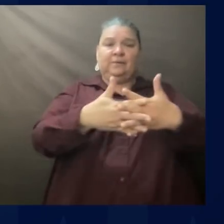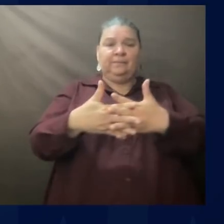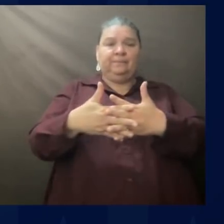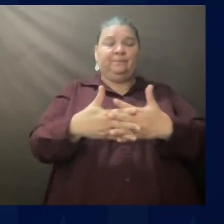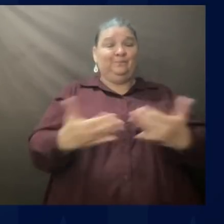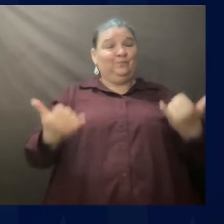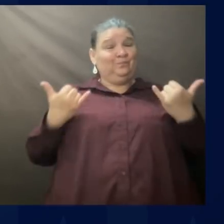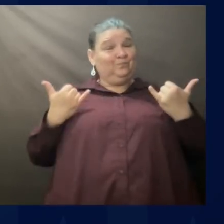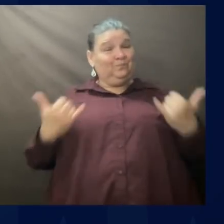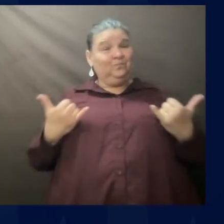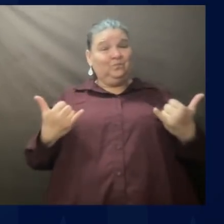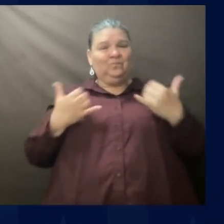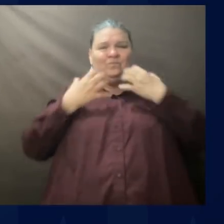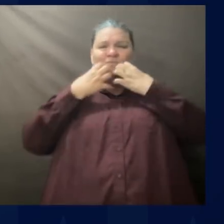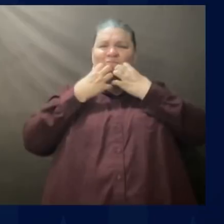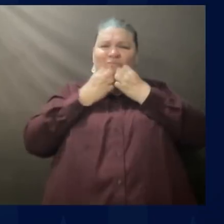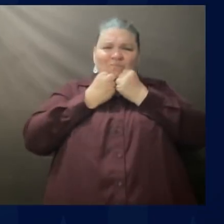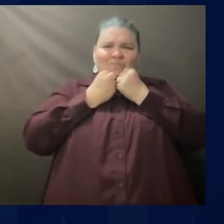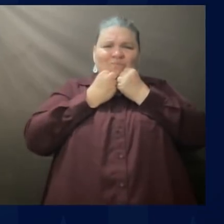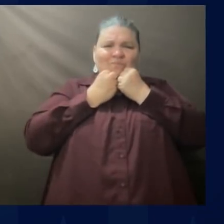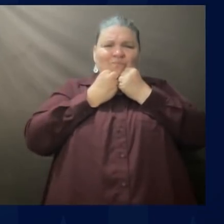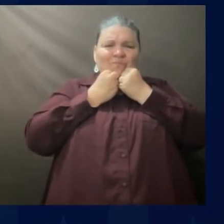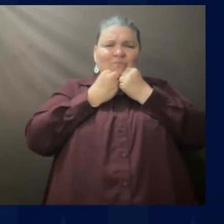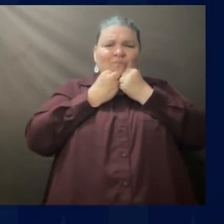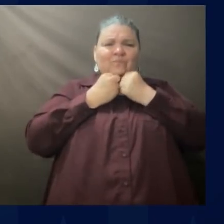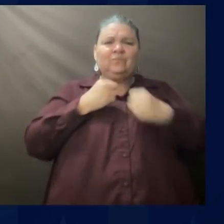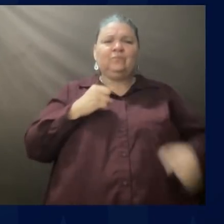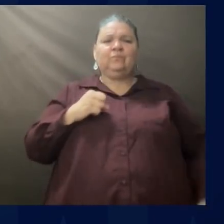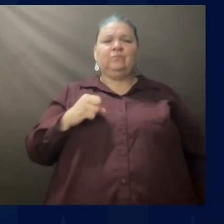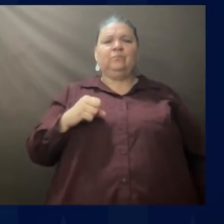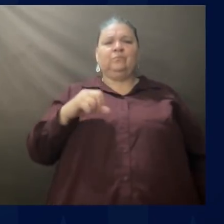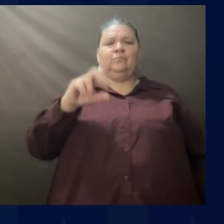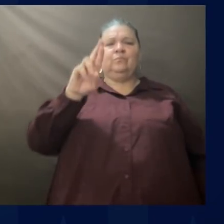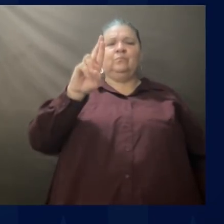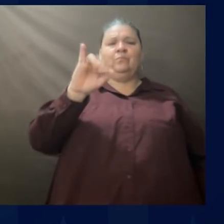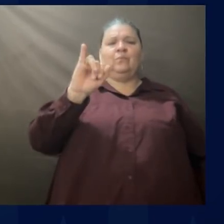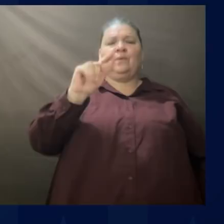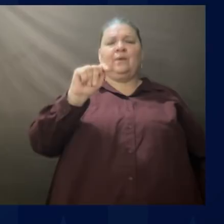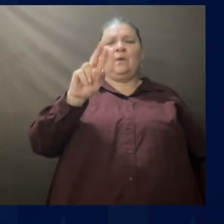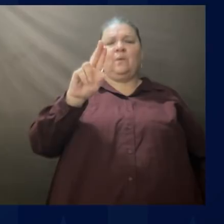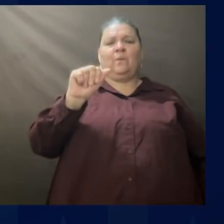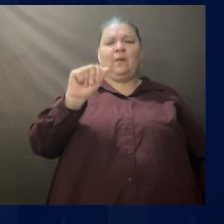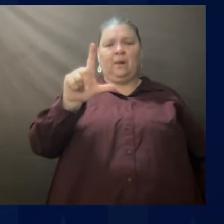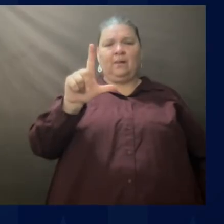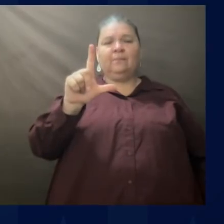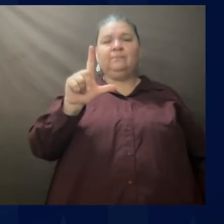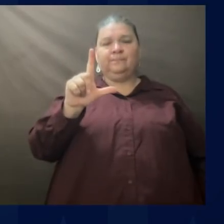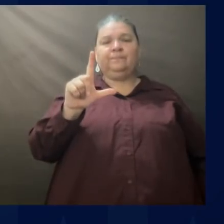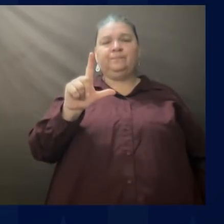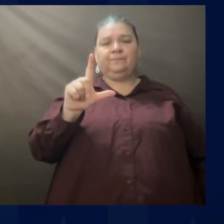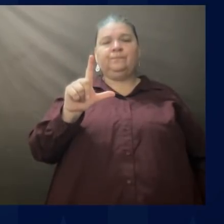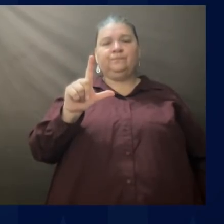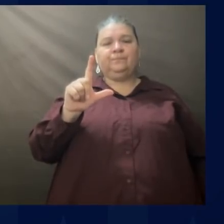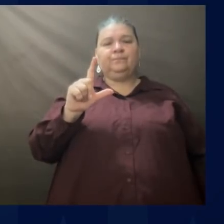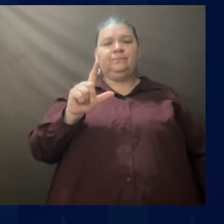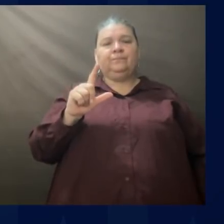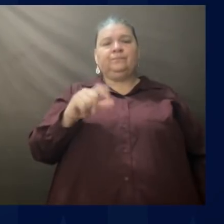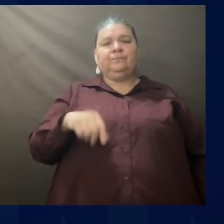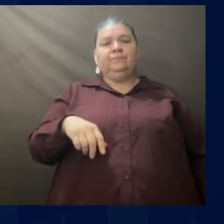to reflect and to remember. Because if we forget the lives that each of those silent markers represent --